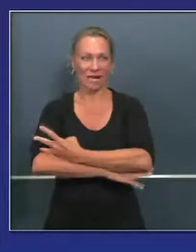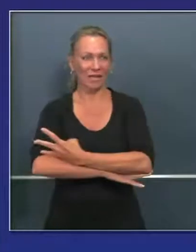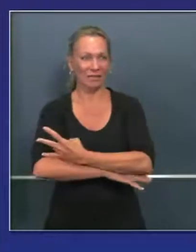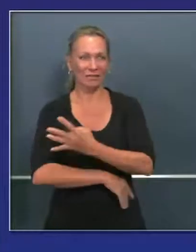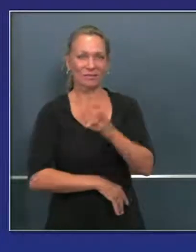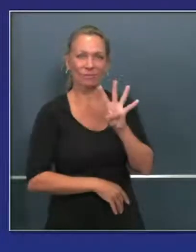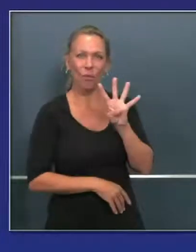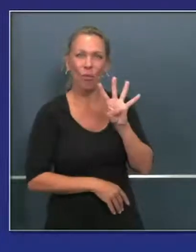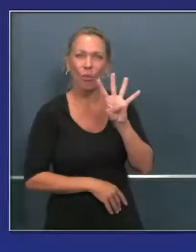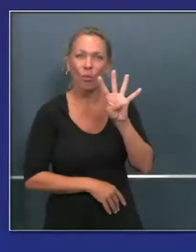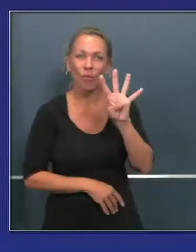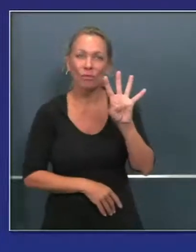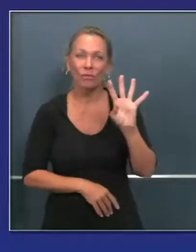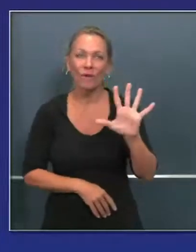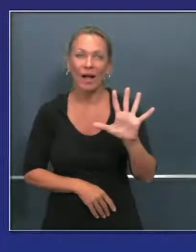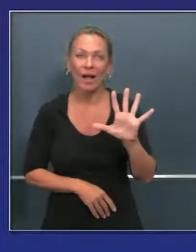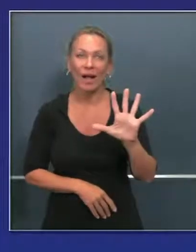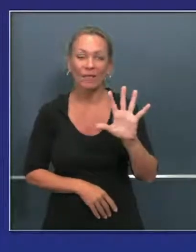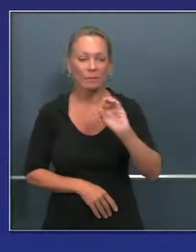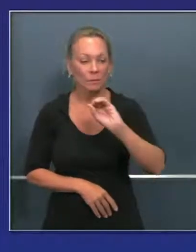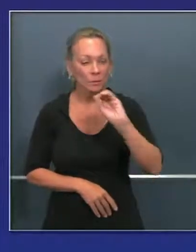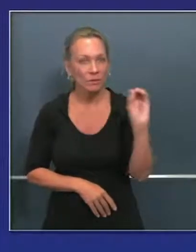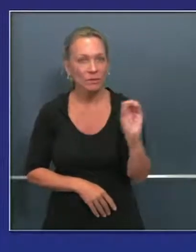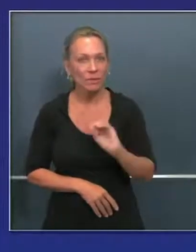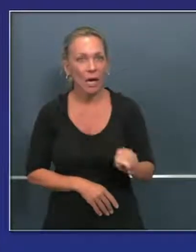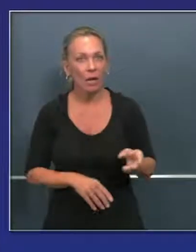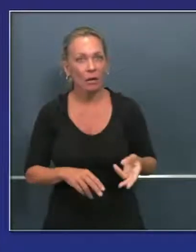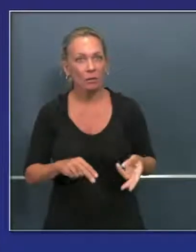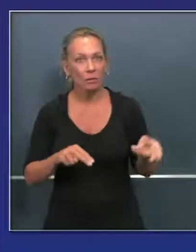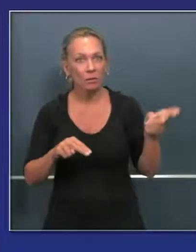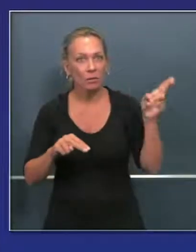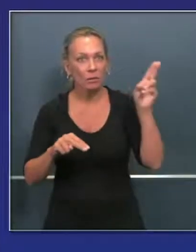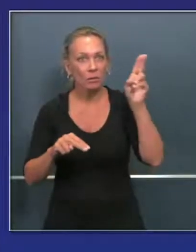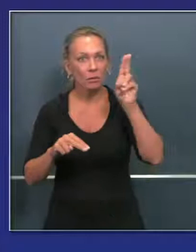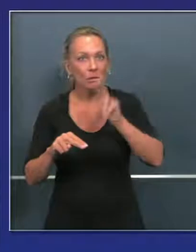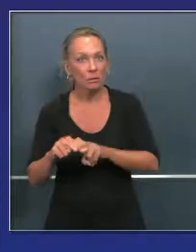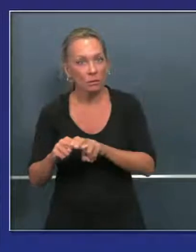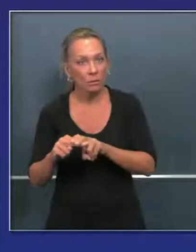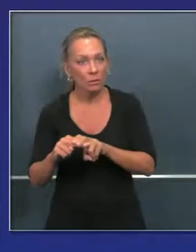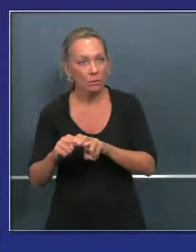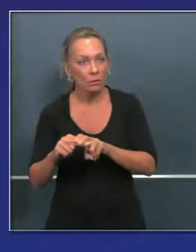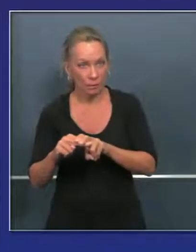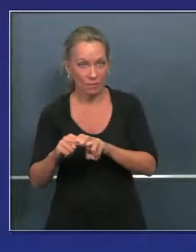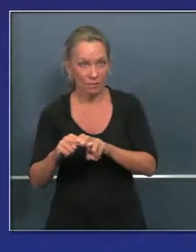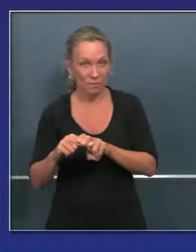number of cases that have tested positive in the state of California there are a couple reasons